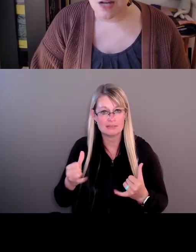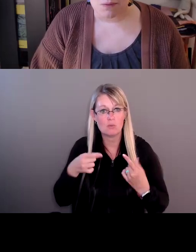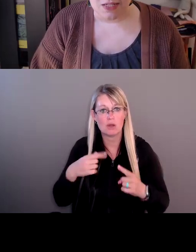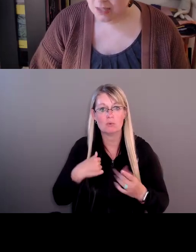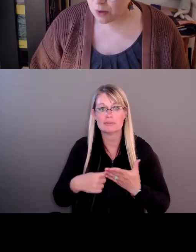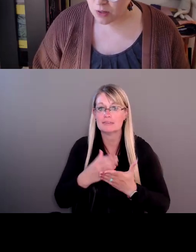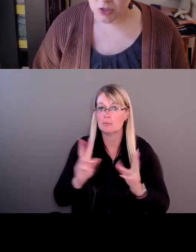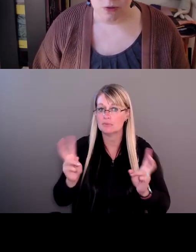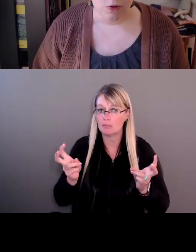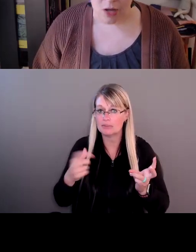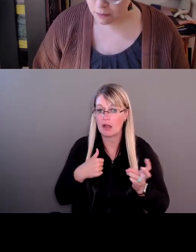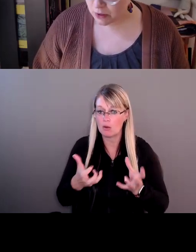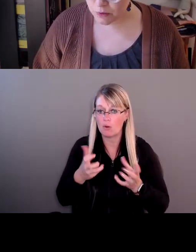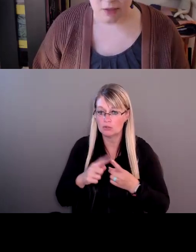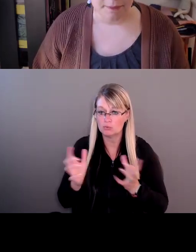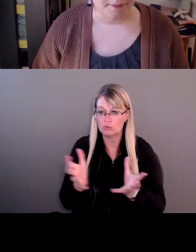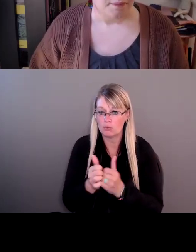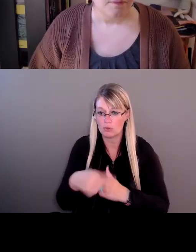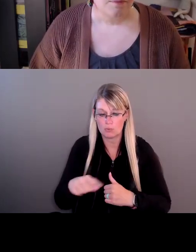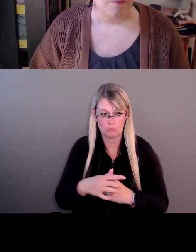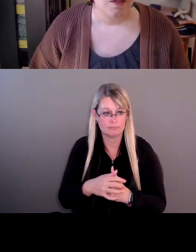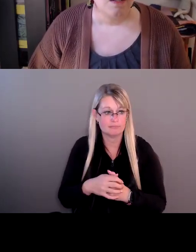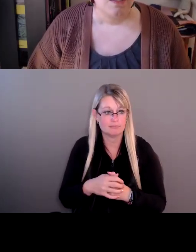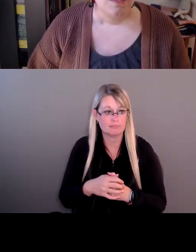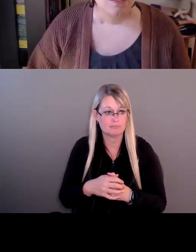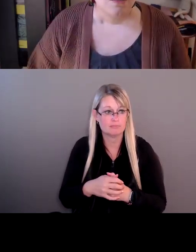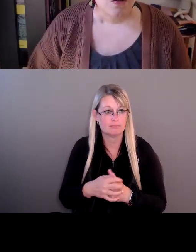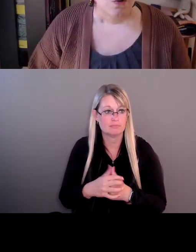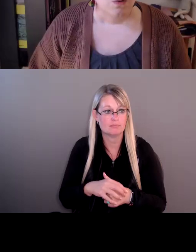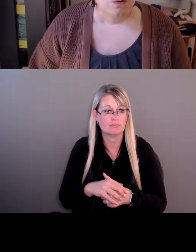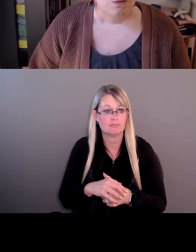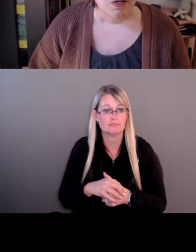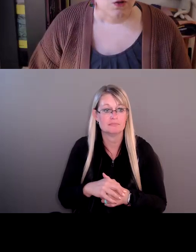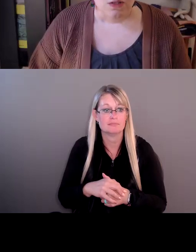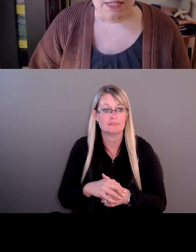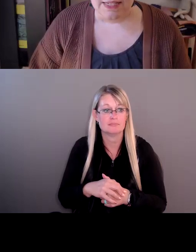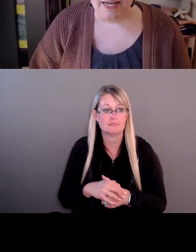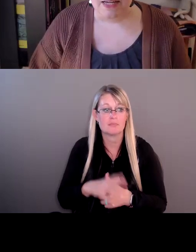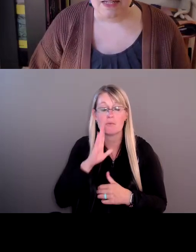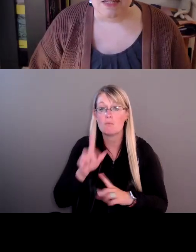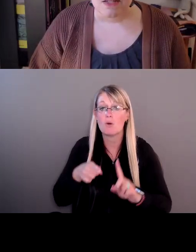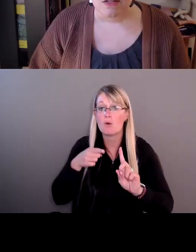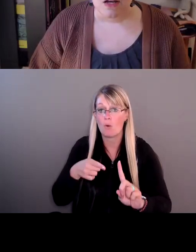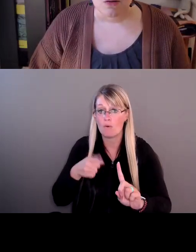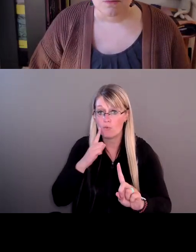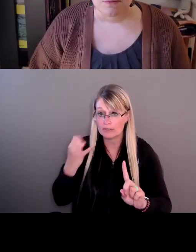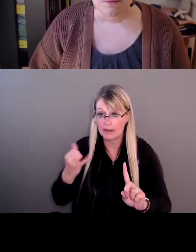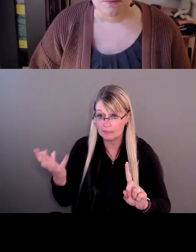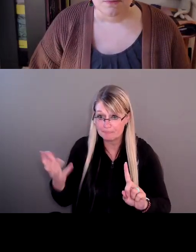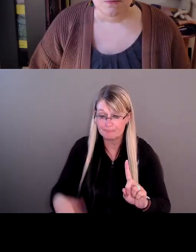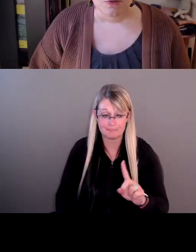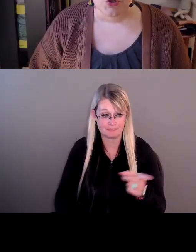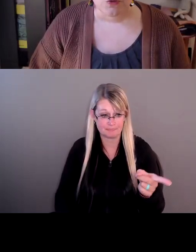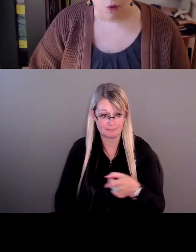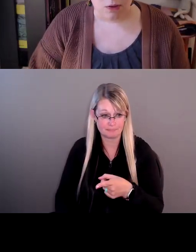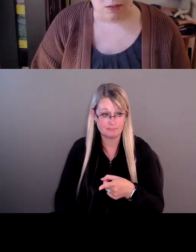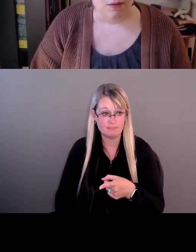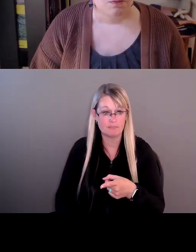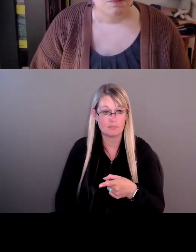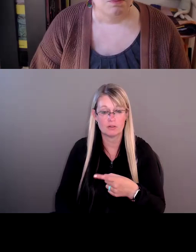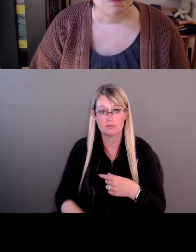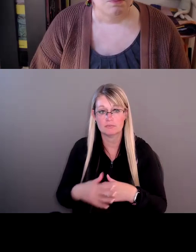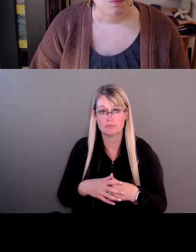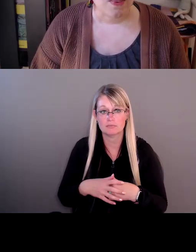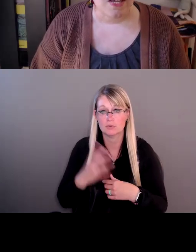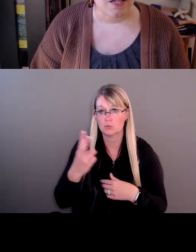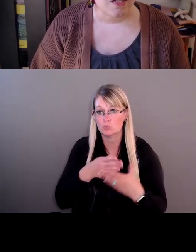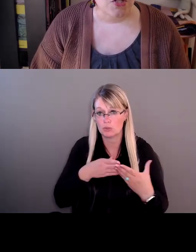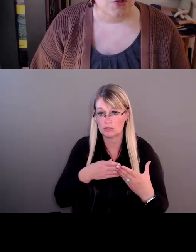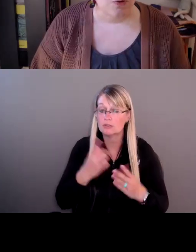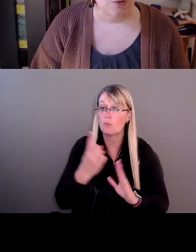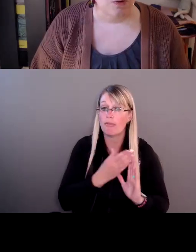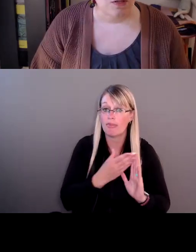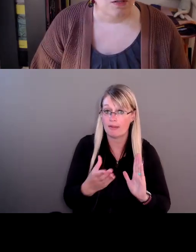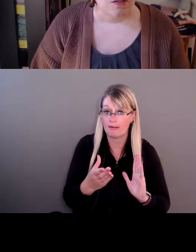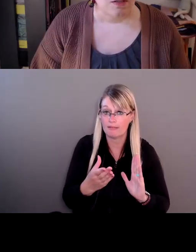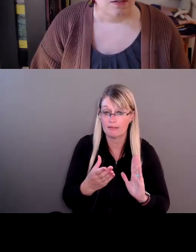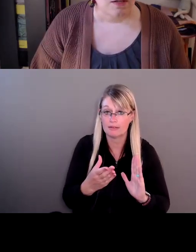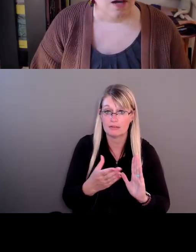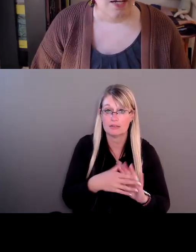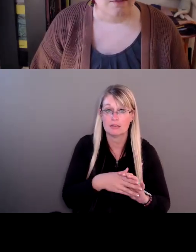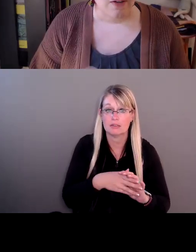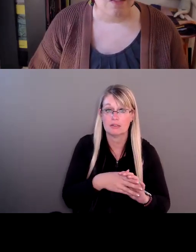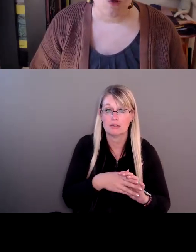topics that I want to chat about. So my goal today is twofold, one thing is to kind of have more